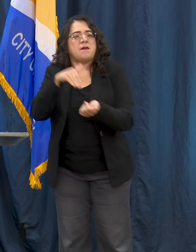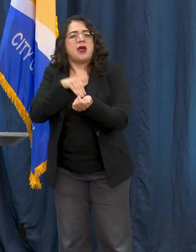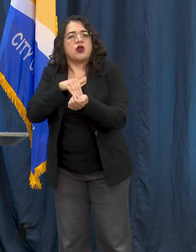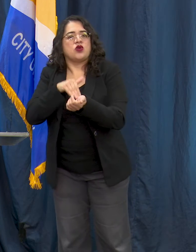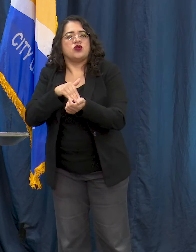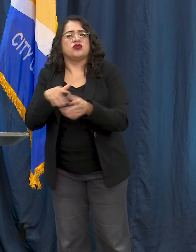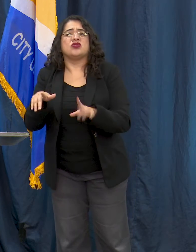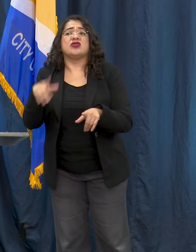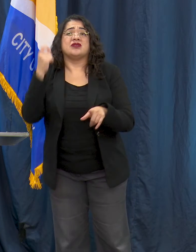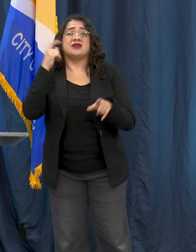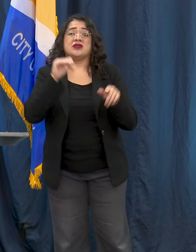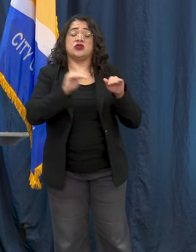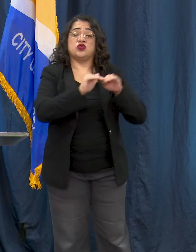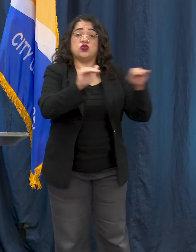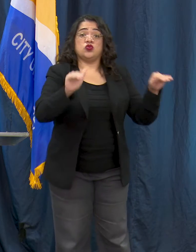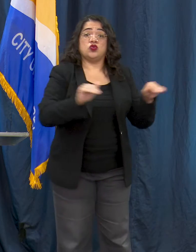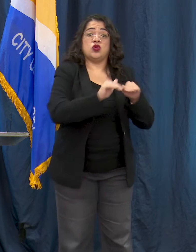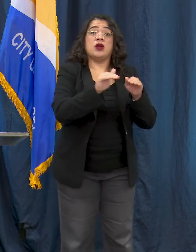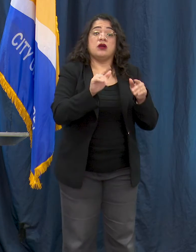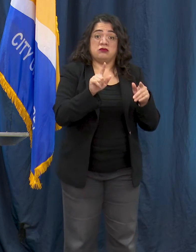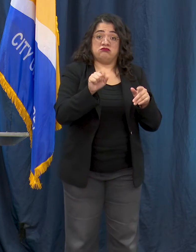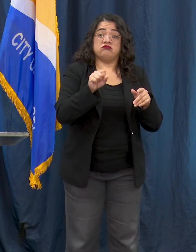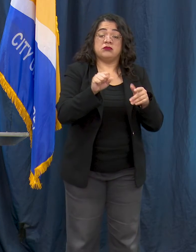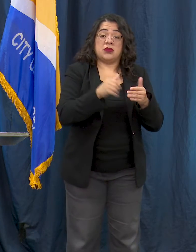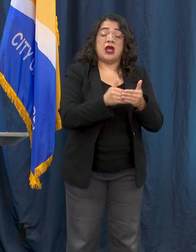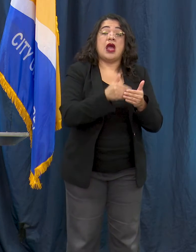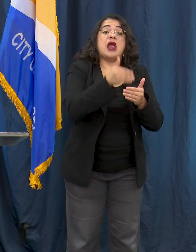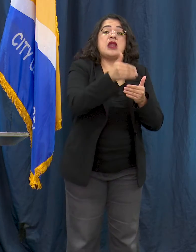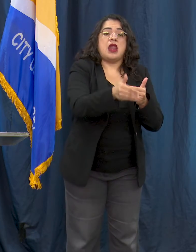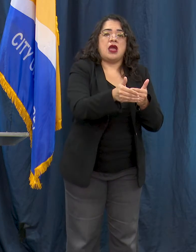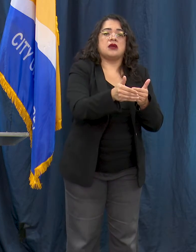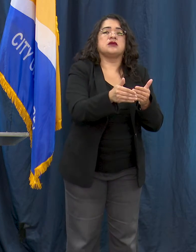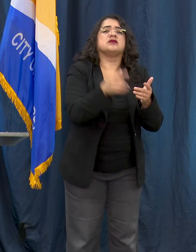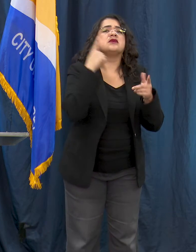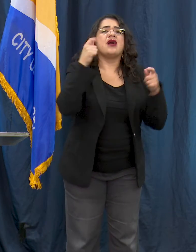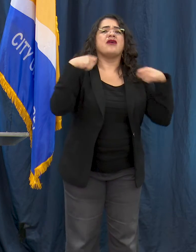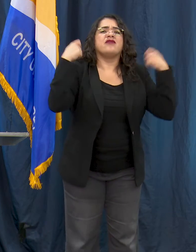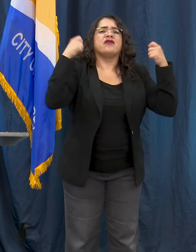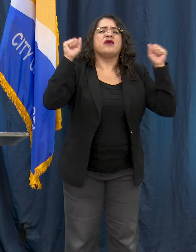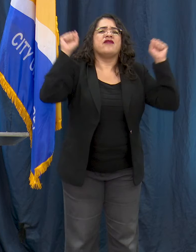covered under this next opening with fitness facilities. So